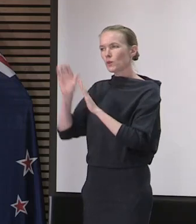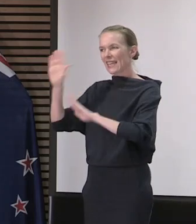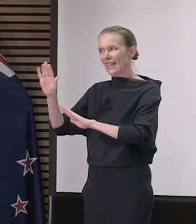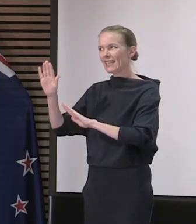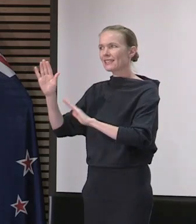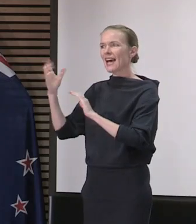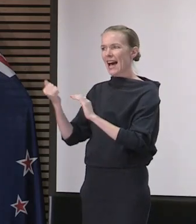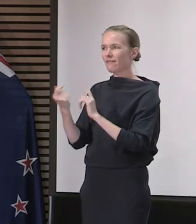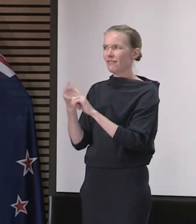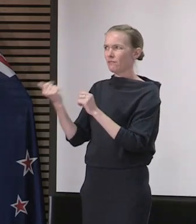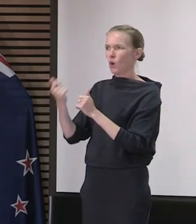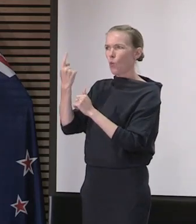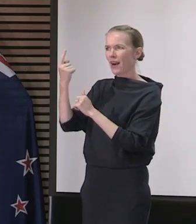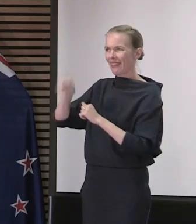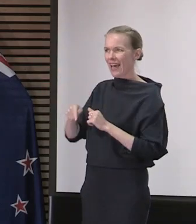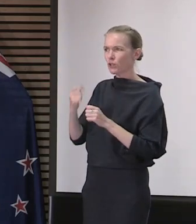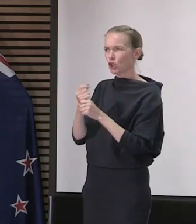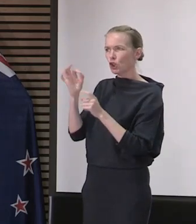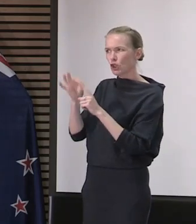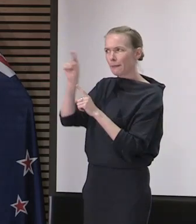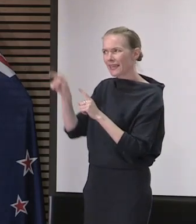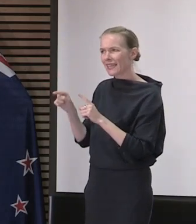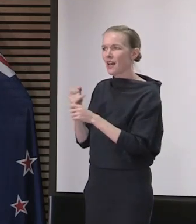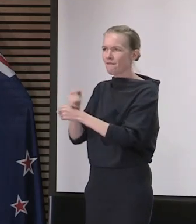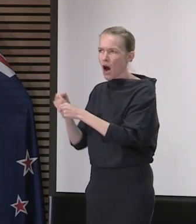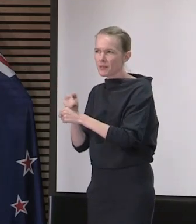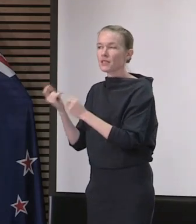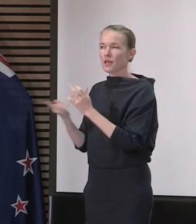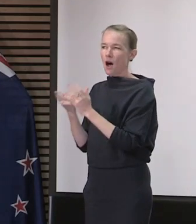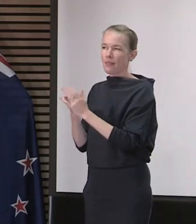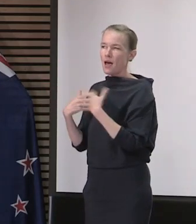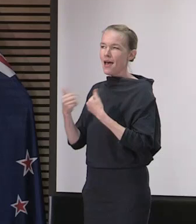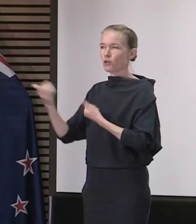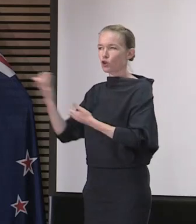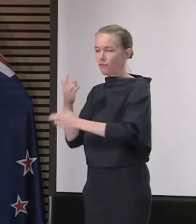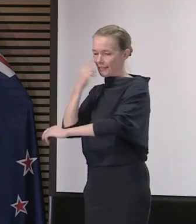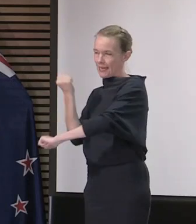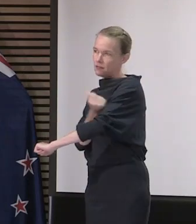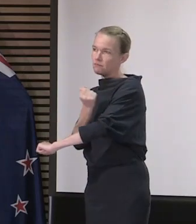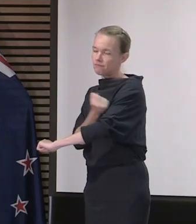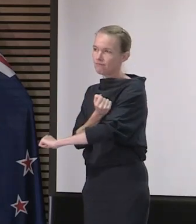administered, around 1000 or so general practices, several hundred pharmacies that have